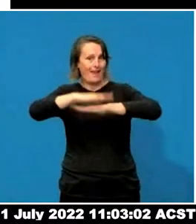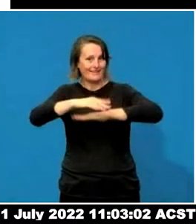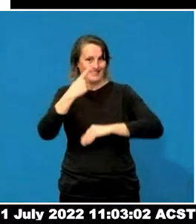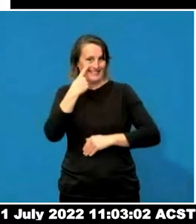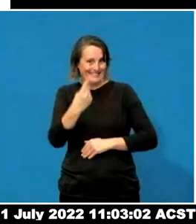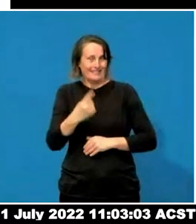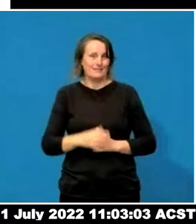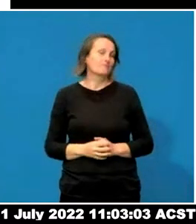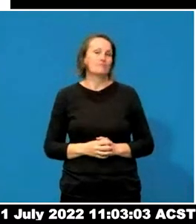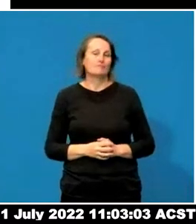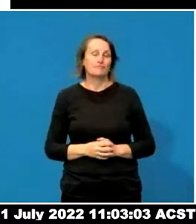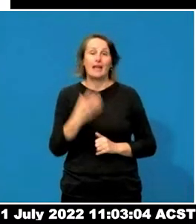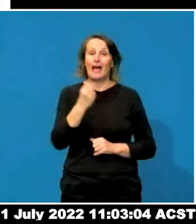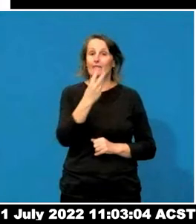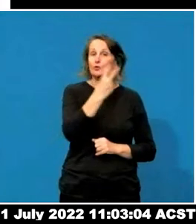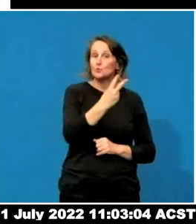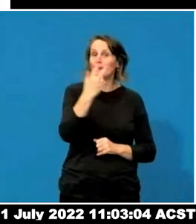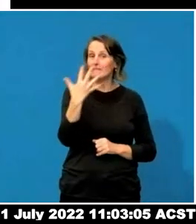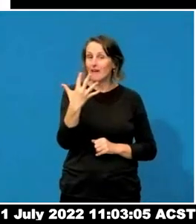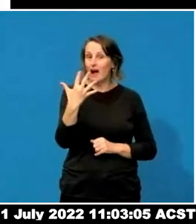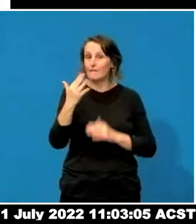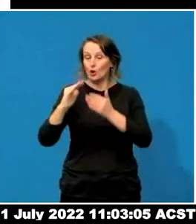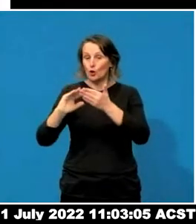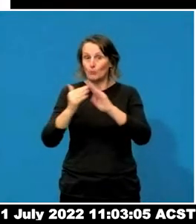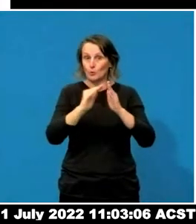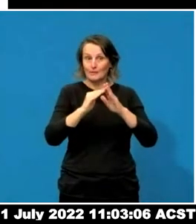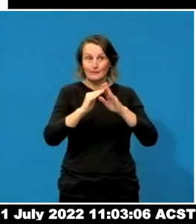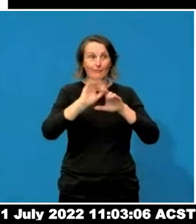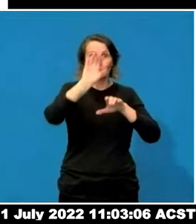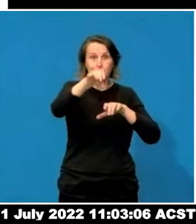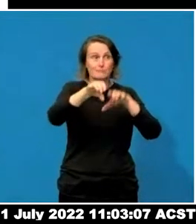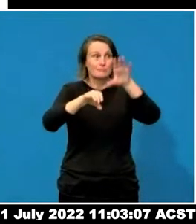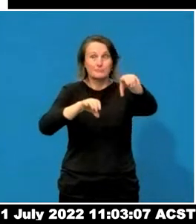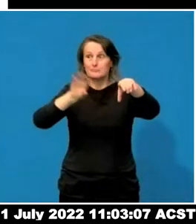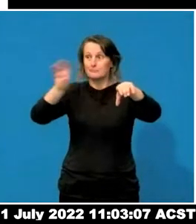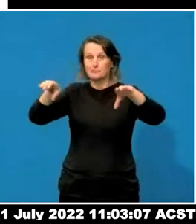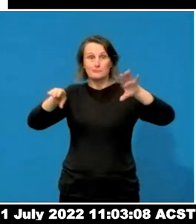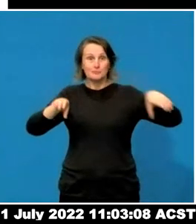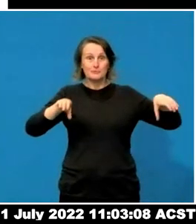They consist of 25 very remote communities spread over 350,000 kilometres of semiarid